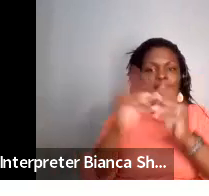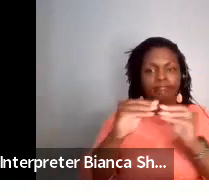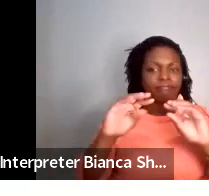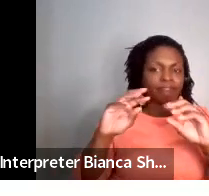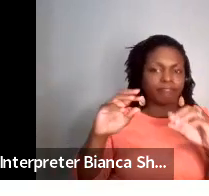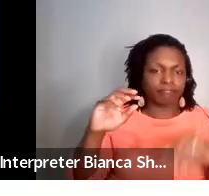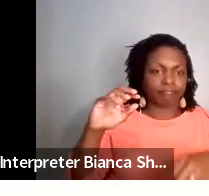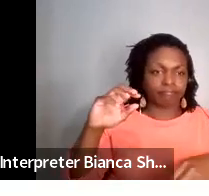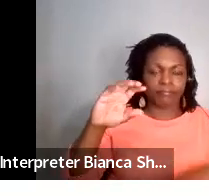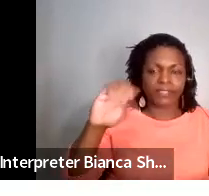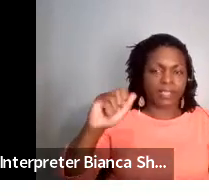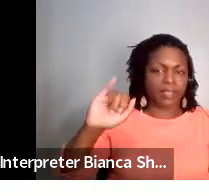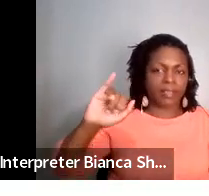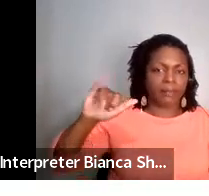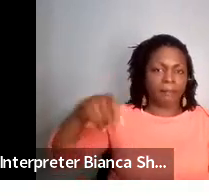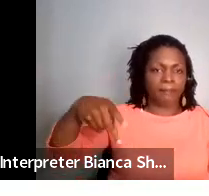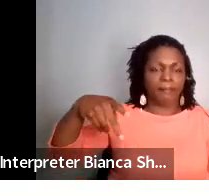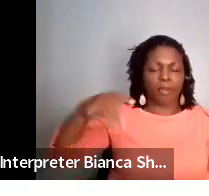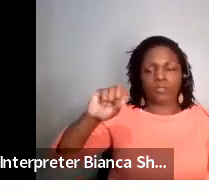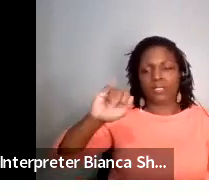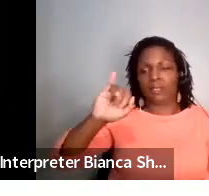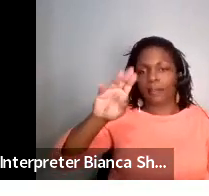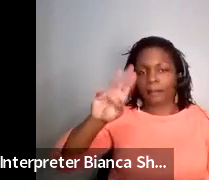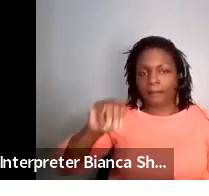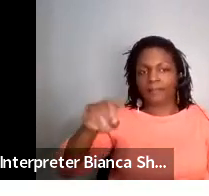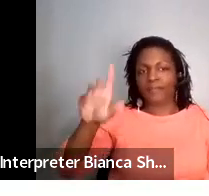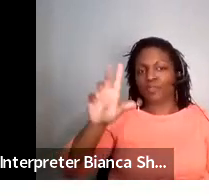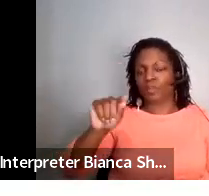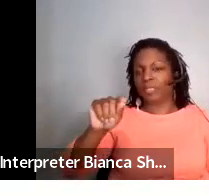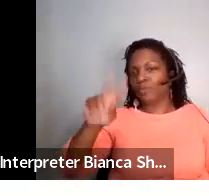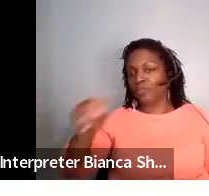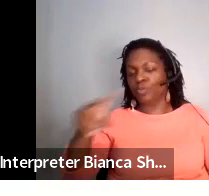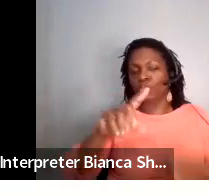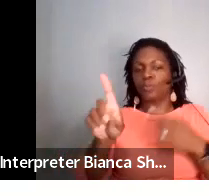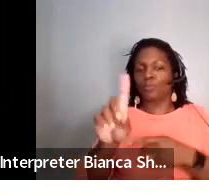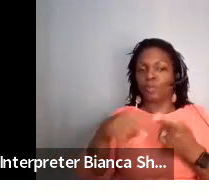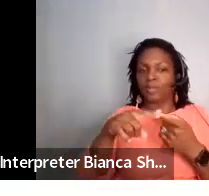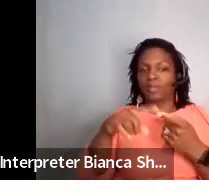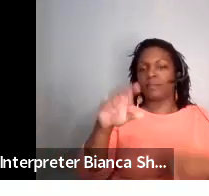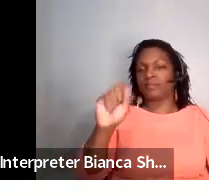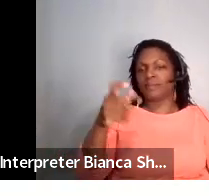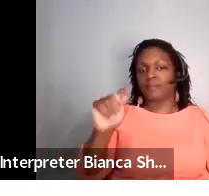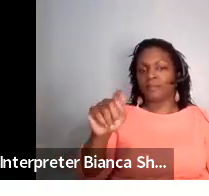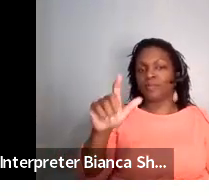Later this year it will be a hybrid event of offering both in person or virtual participation.